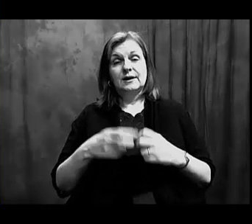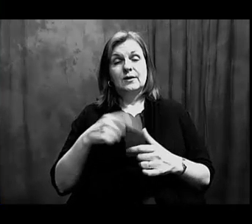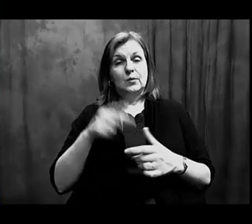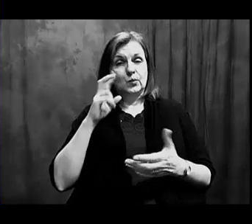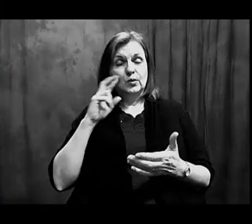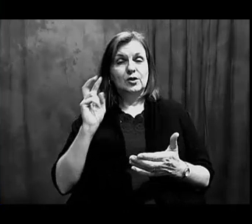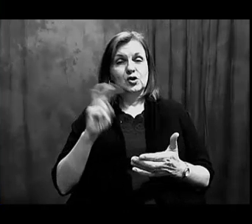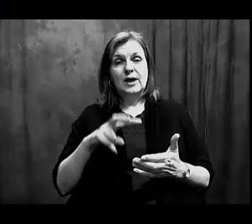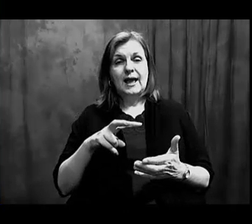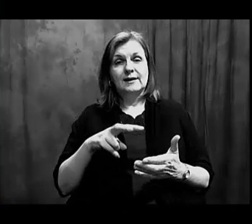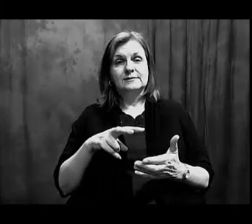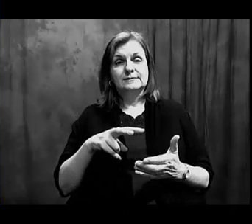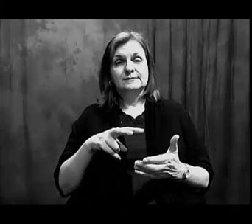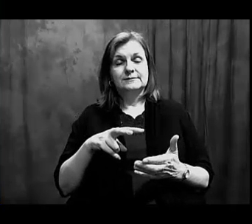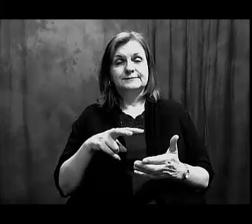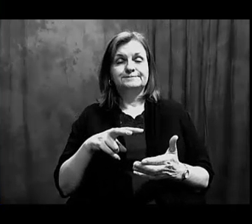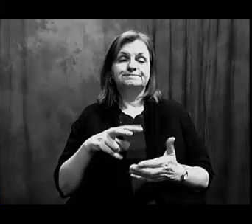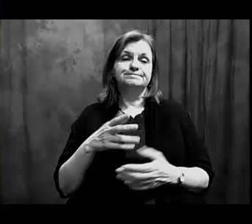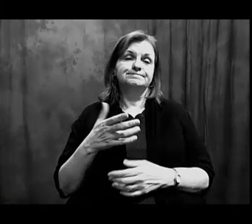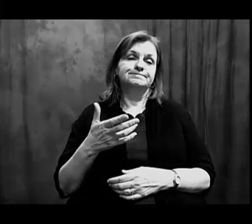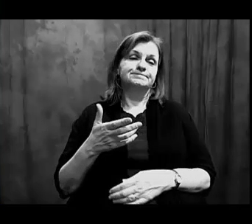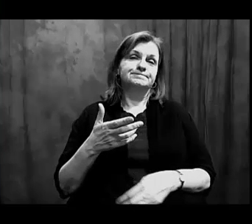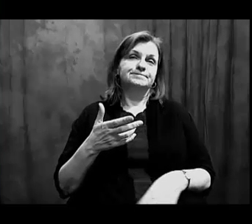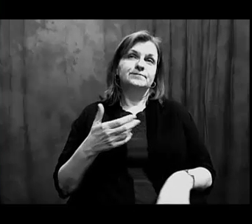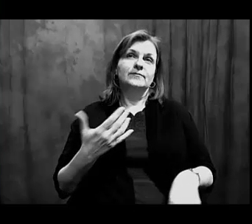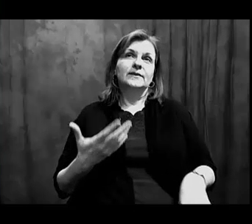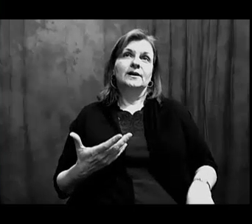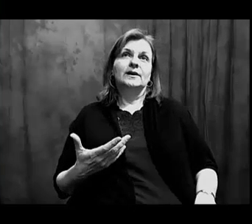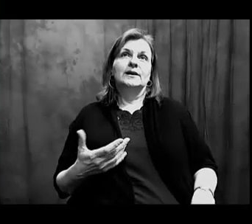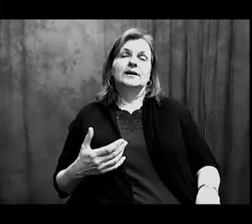the potential for